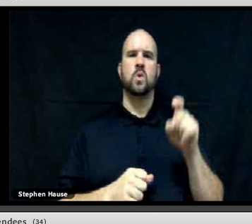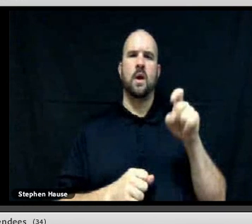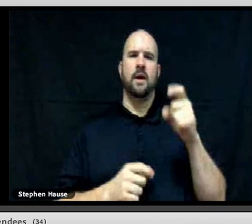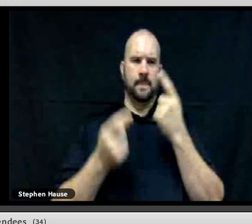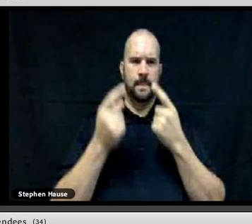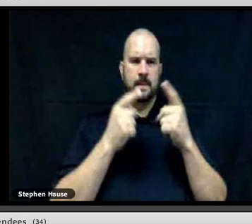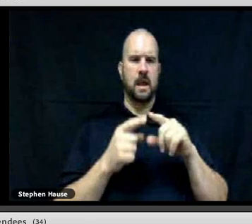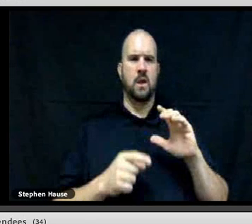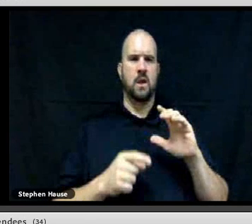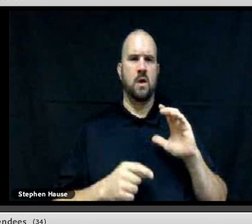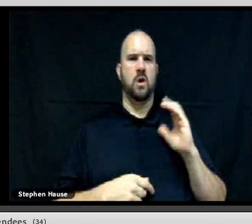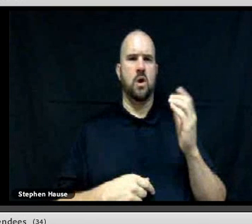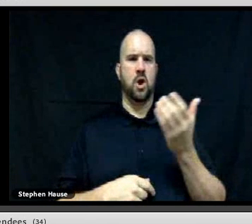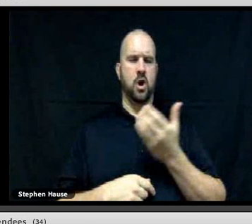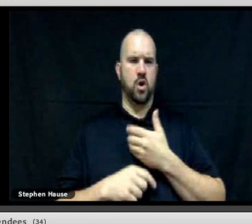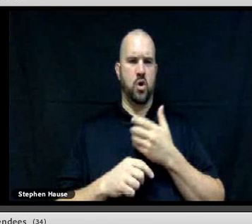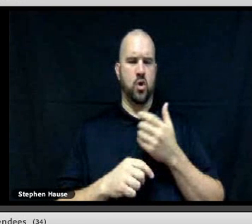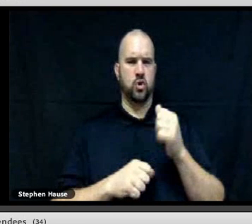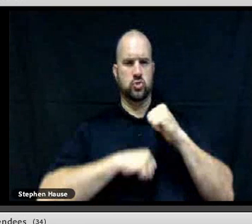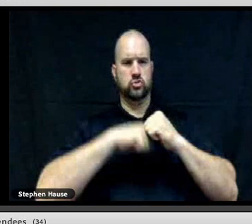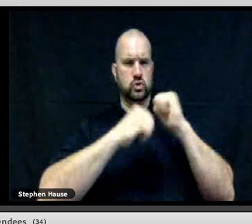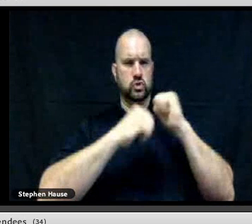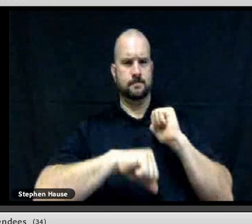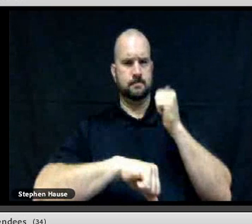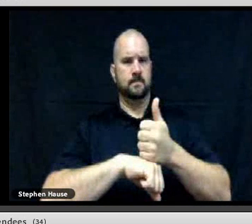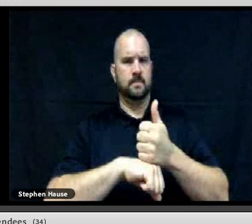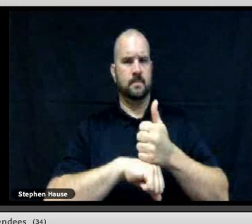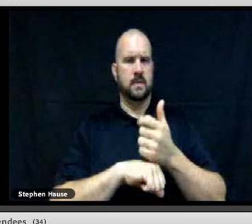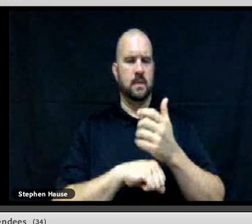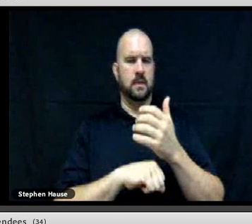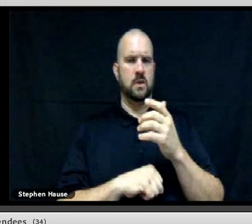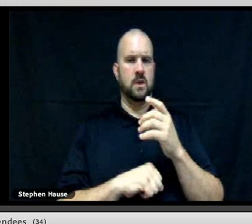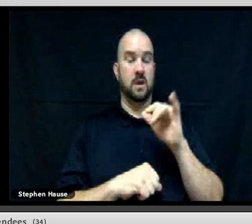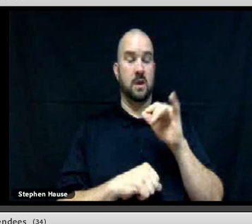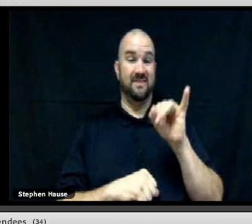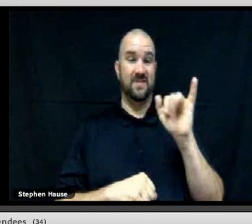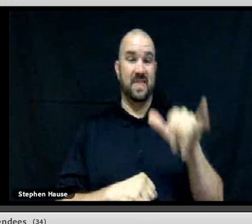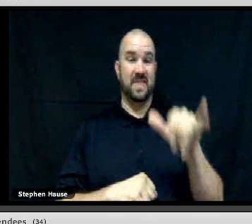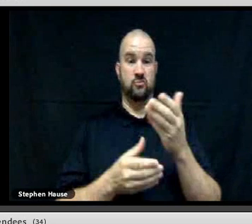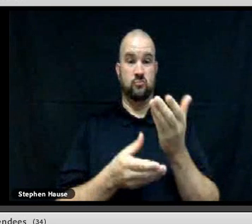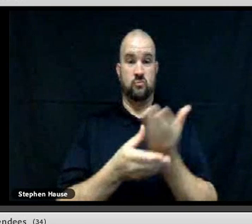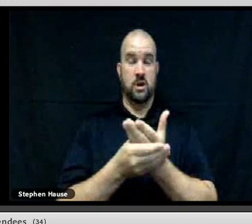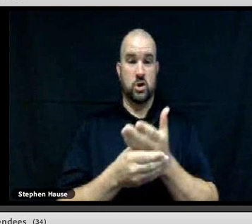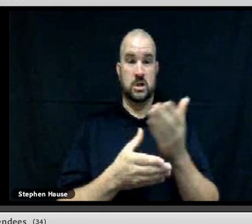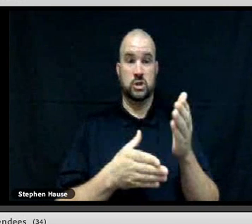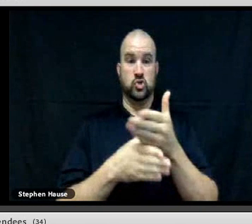and how those affect whether the record is shareable. So, for your institution, the resource and the defined